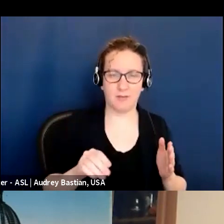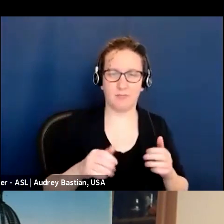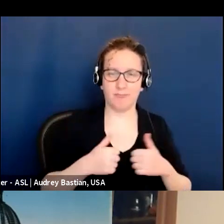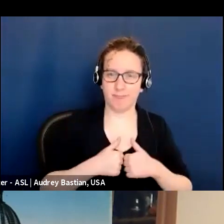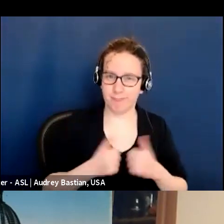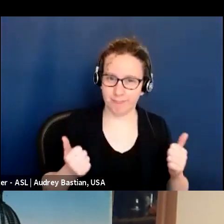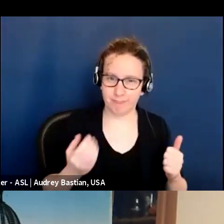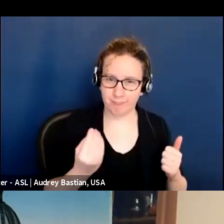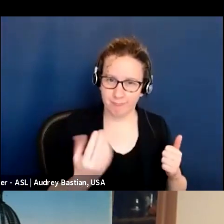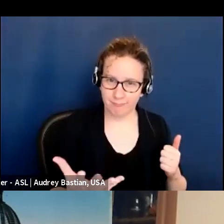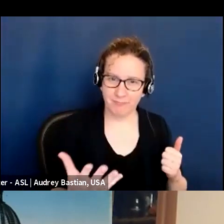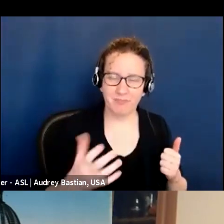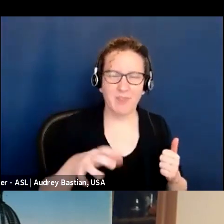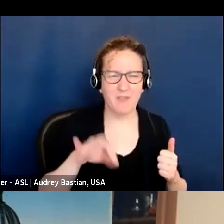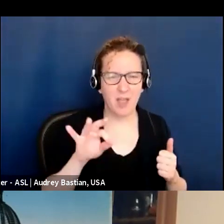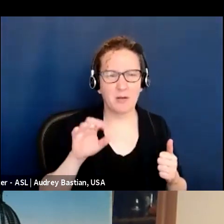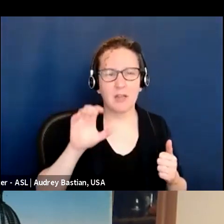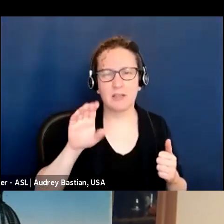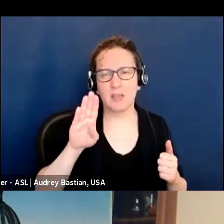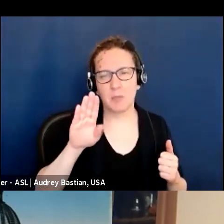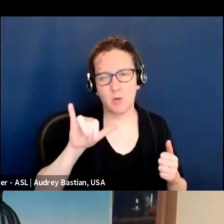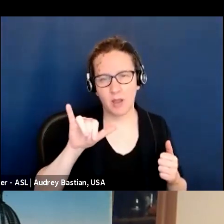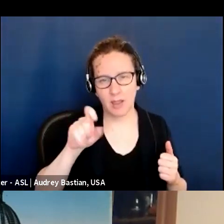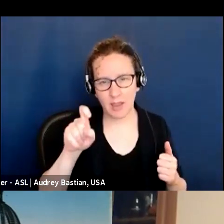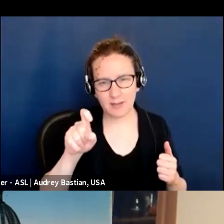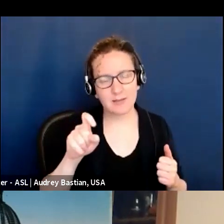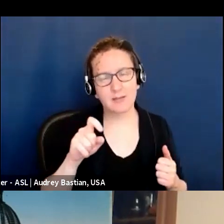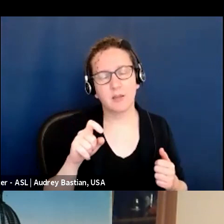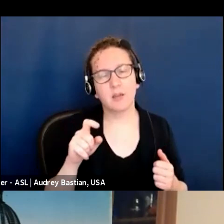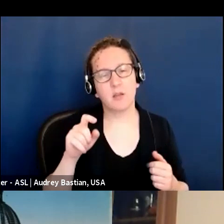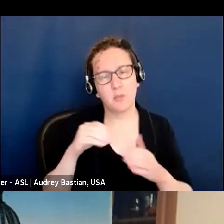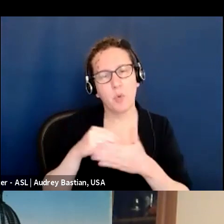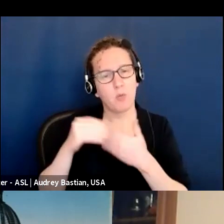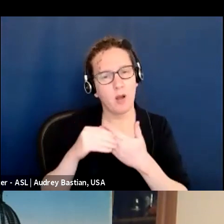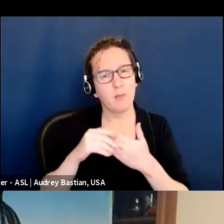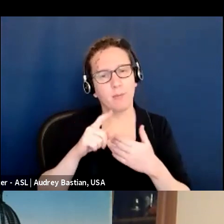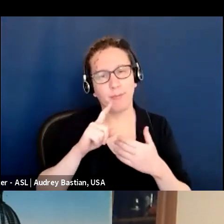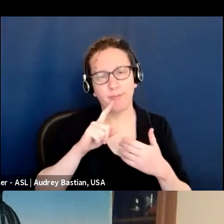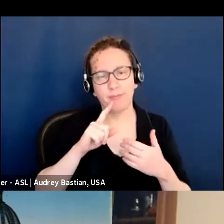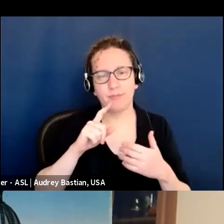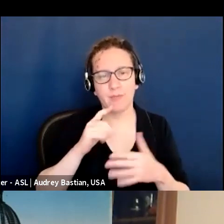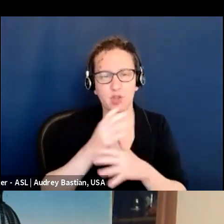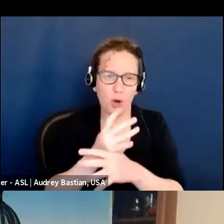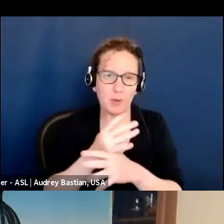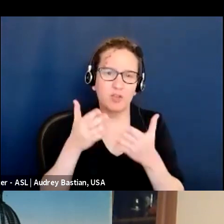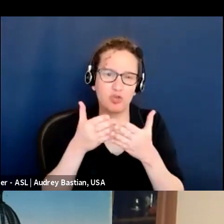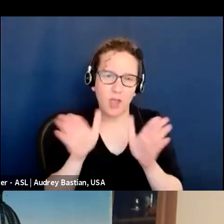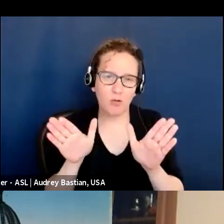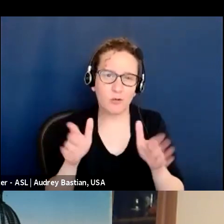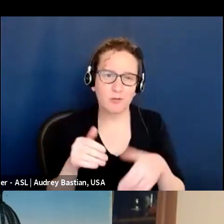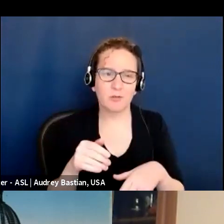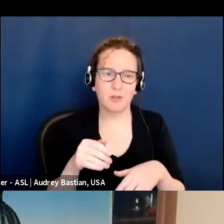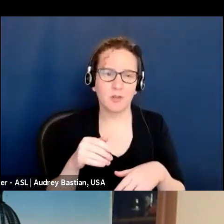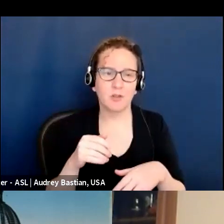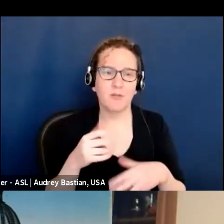that you know at least with CBYX, they were, um, Germans in general I think are very understanding